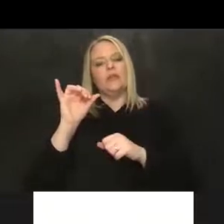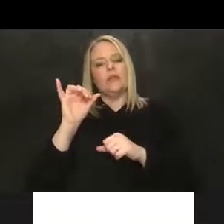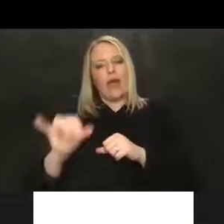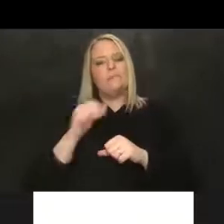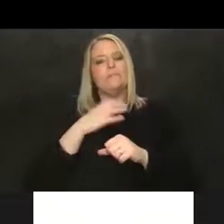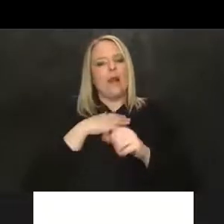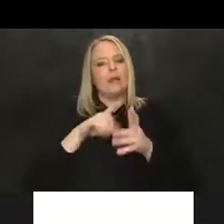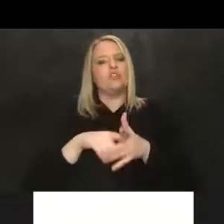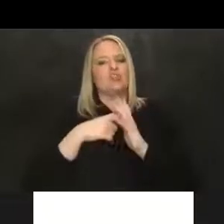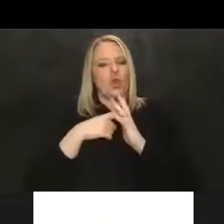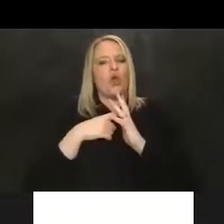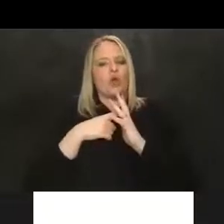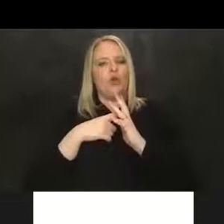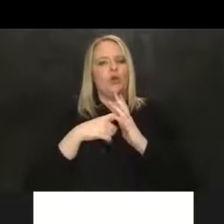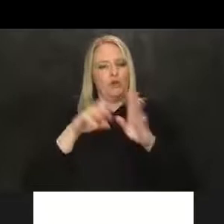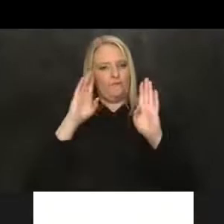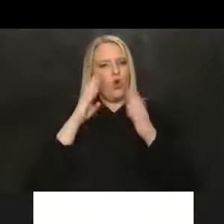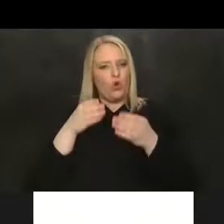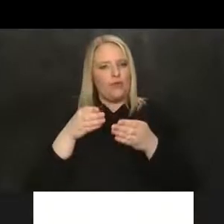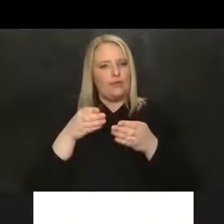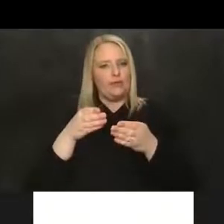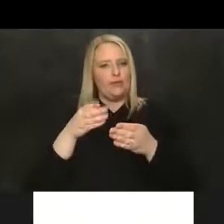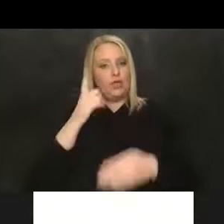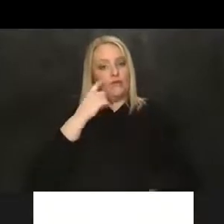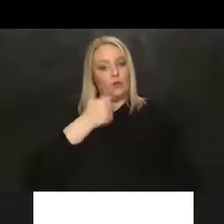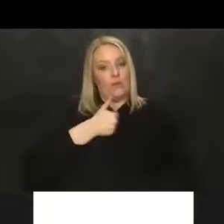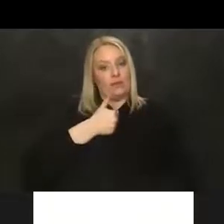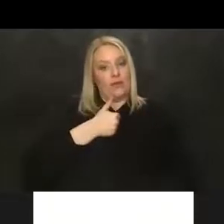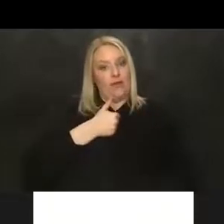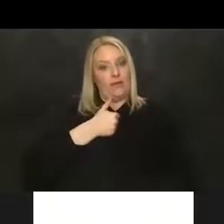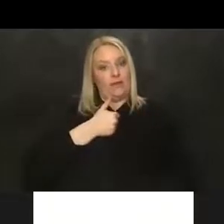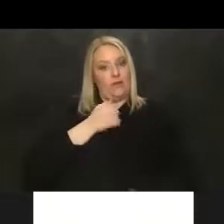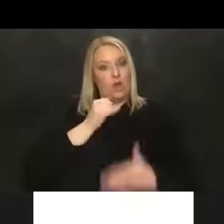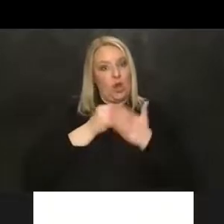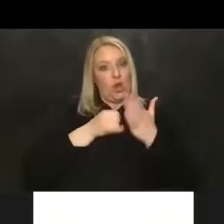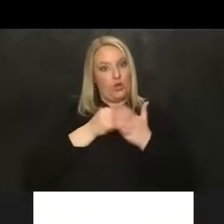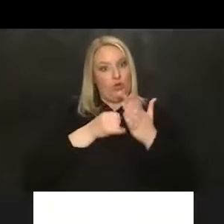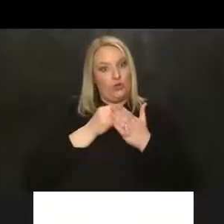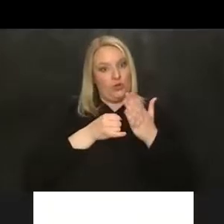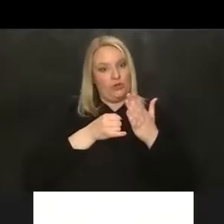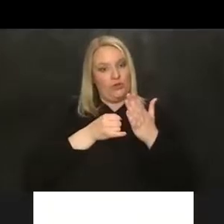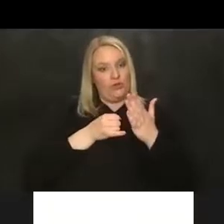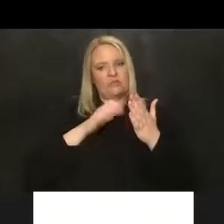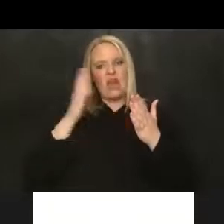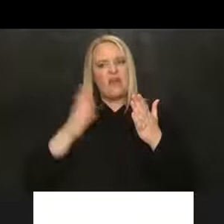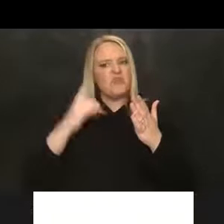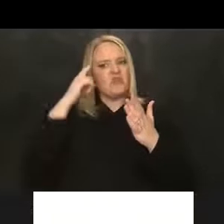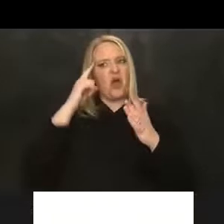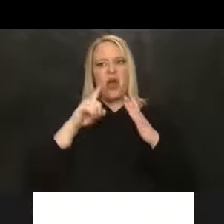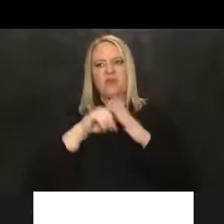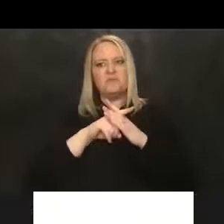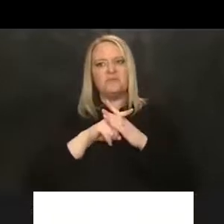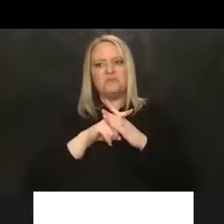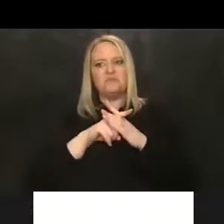focusing more on that. As far as my own personal art, I never really thought that my personal